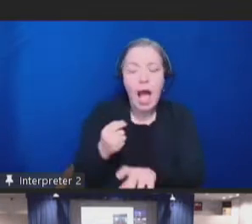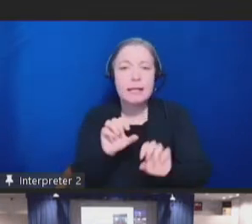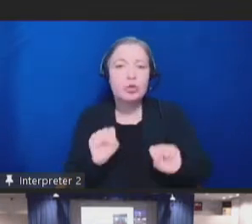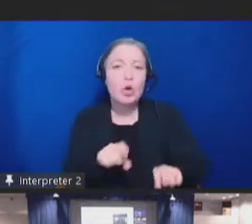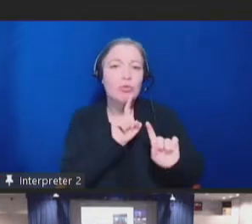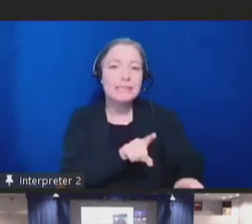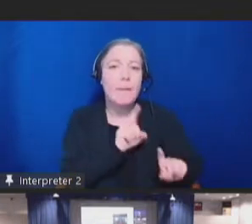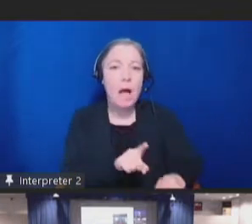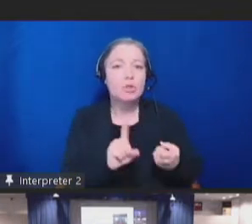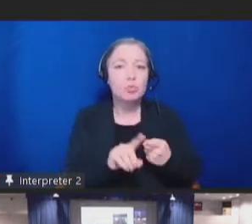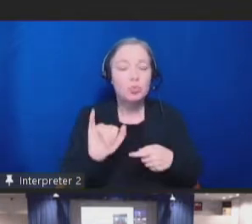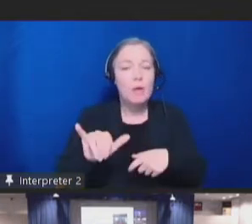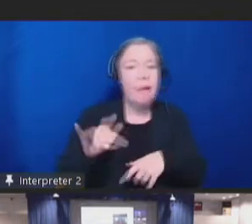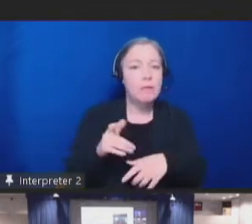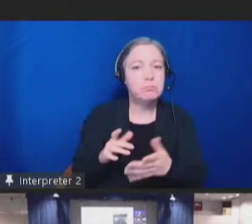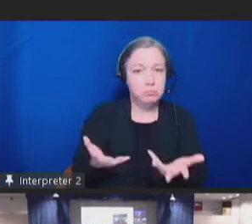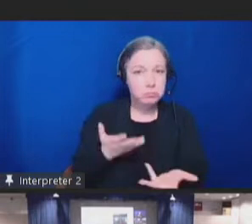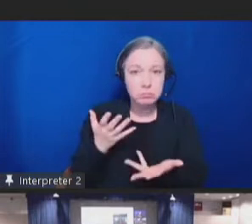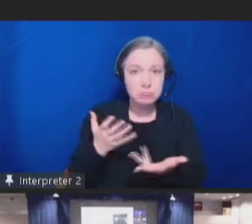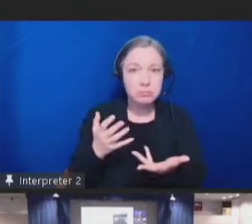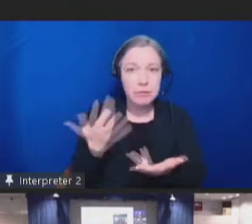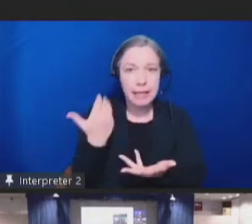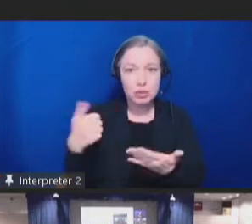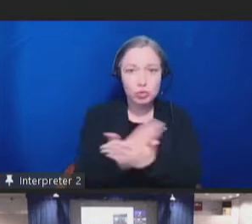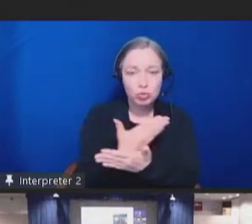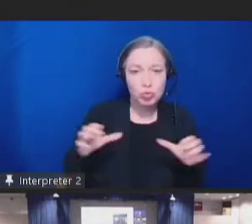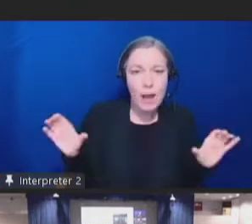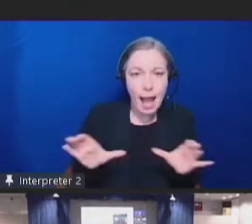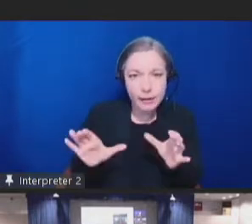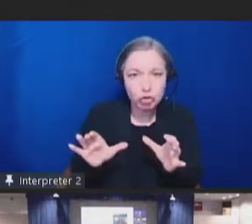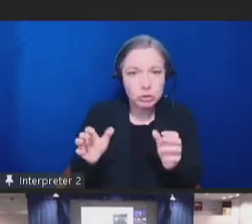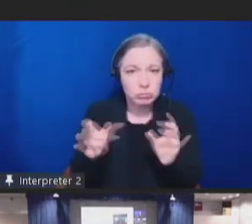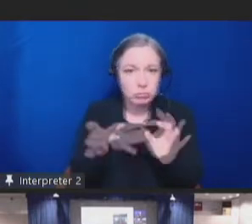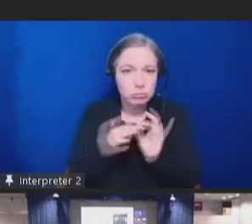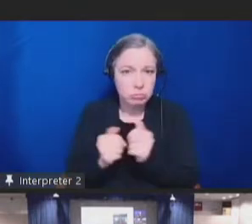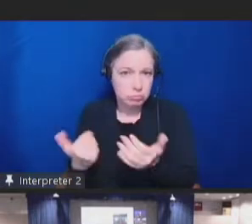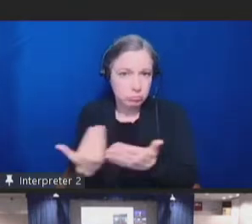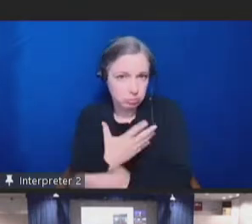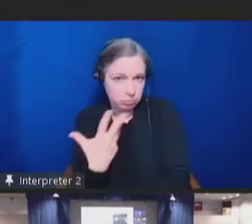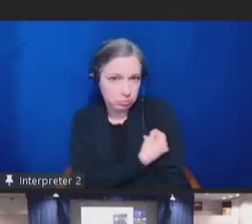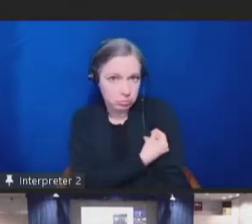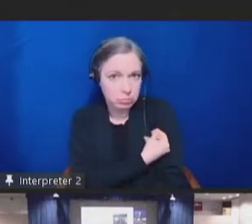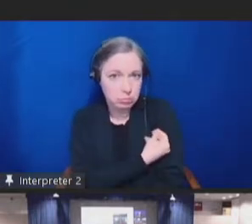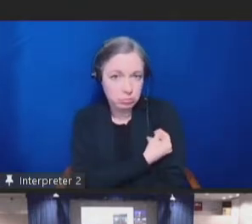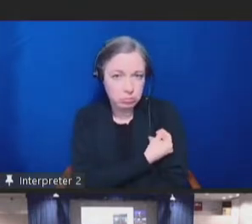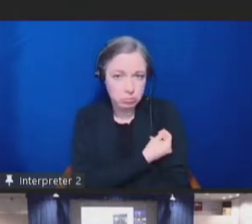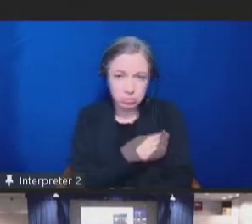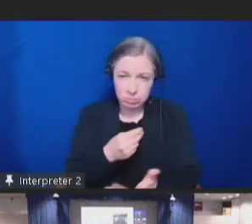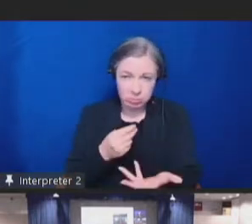So, any new action made on a new vaccine, you know, at -- throughout the entire COVID vaccine